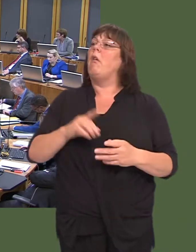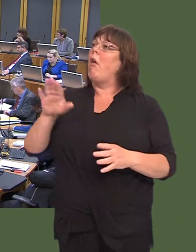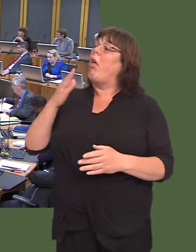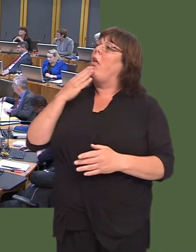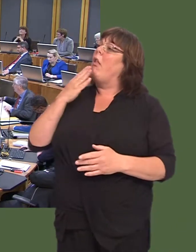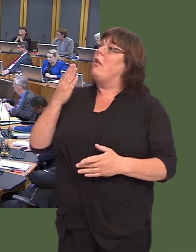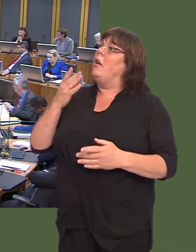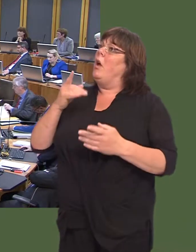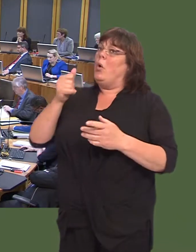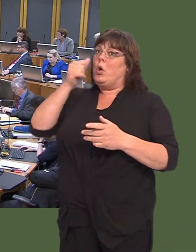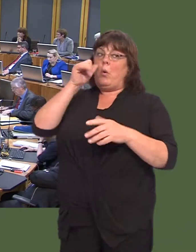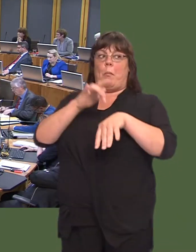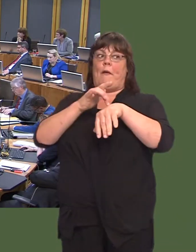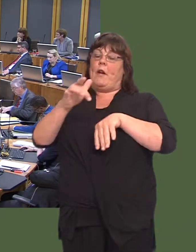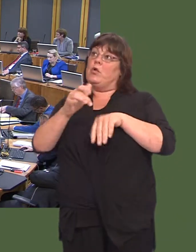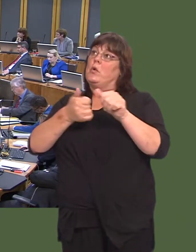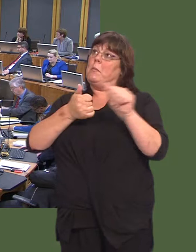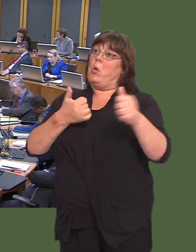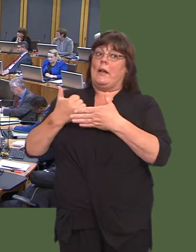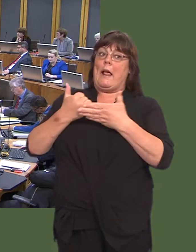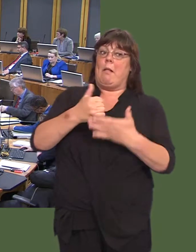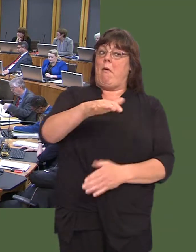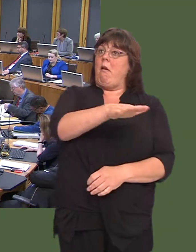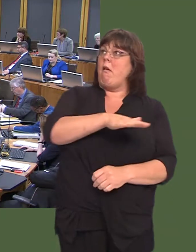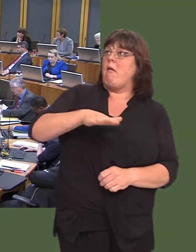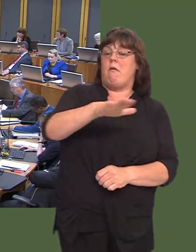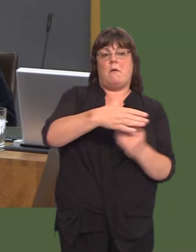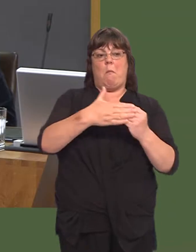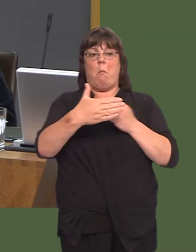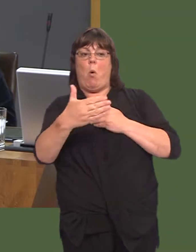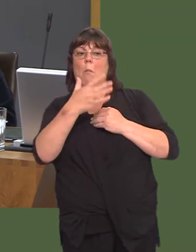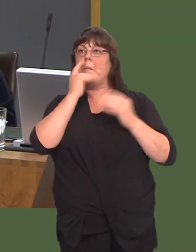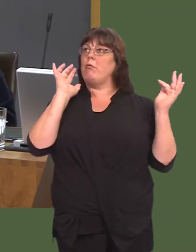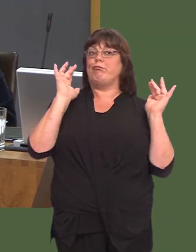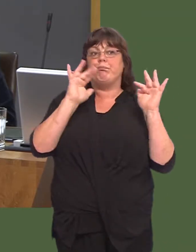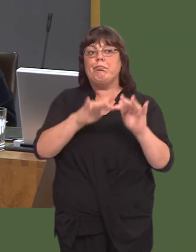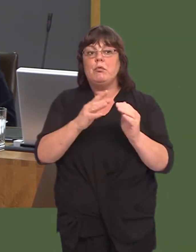Can I highlight the importance of professional sport in promoting the identity of an area and generating wealth within the economy?